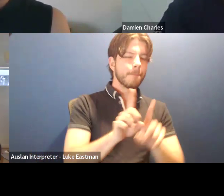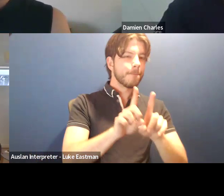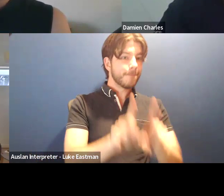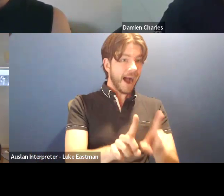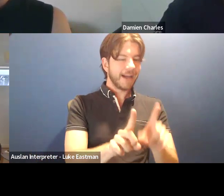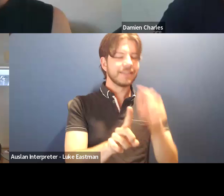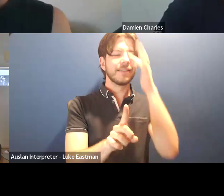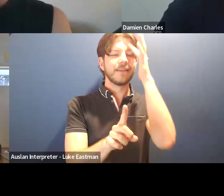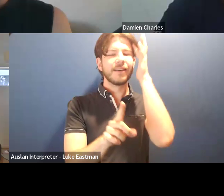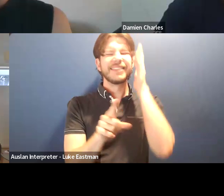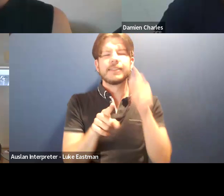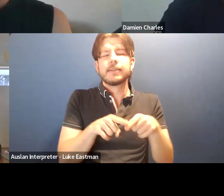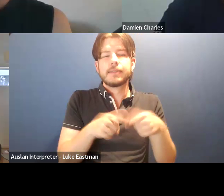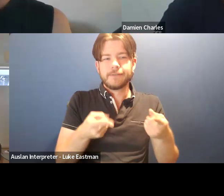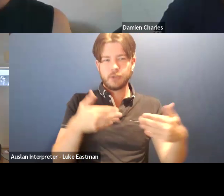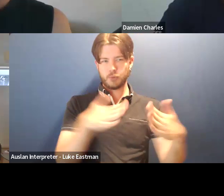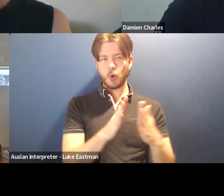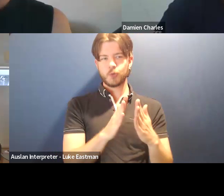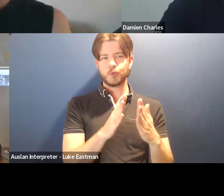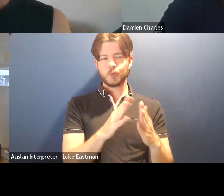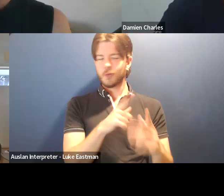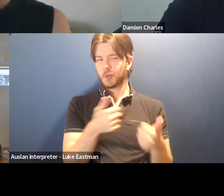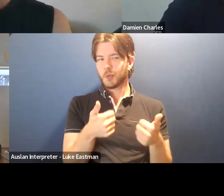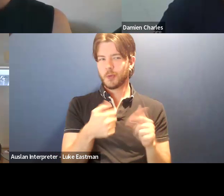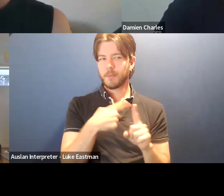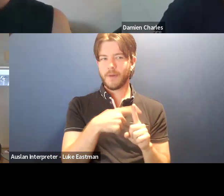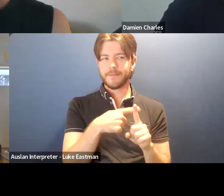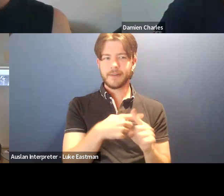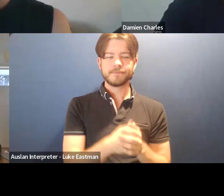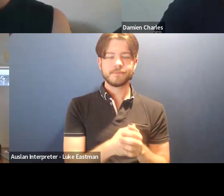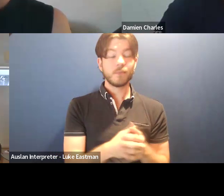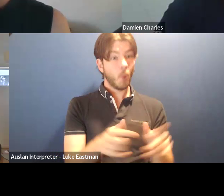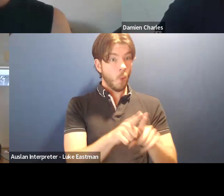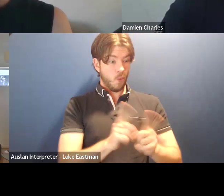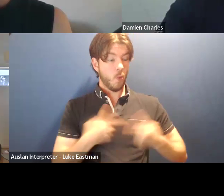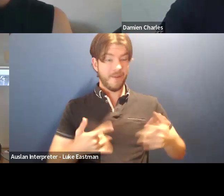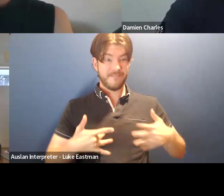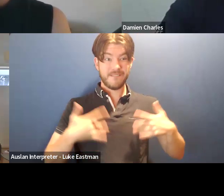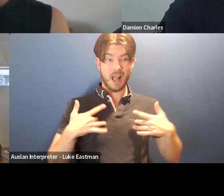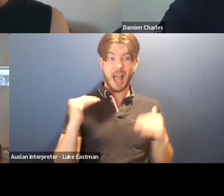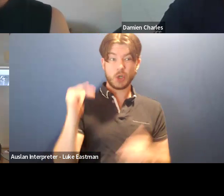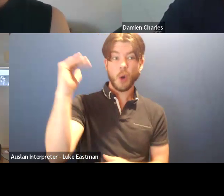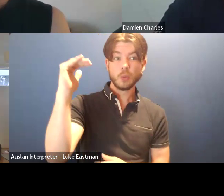ways of approaching that which was really good. They also treated us like